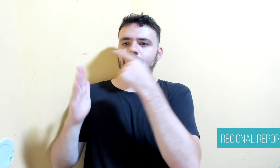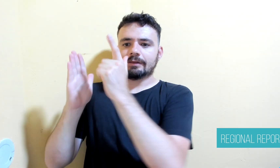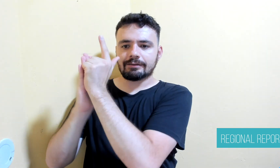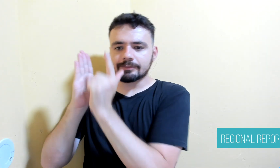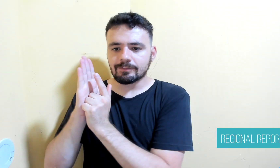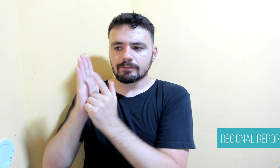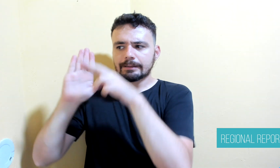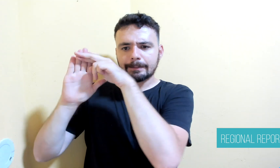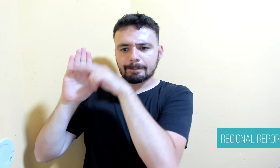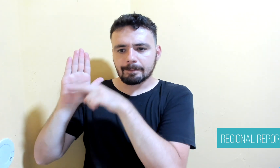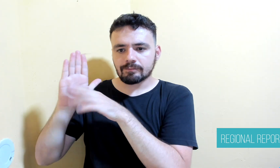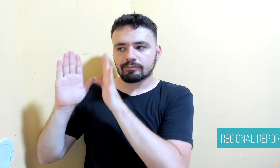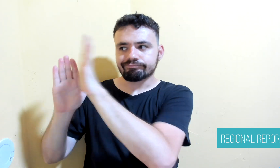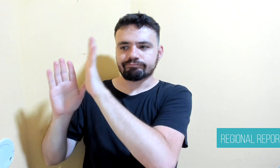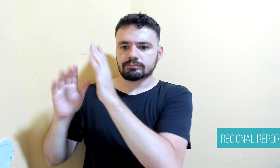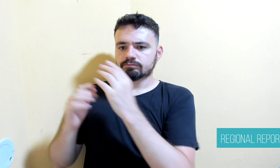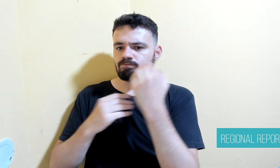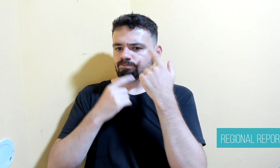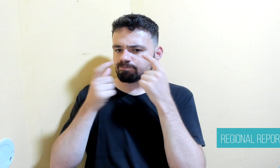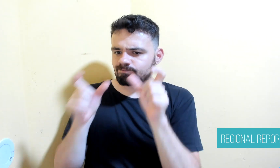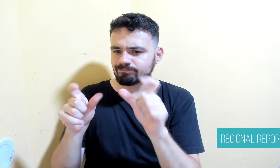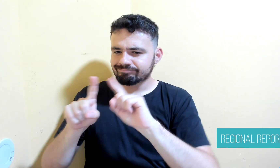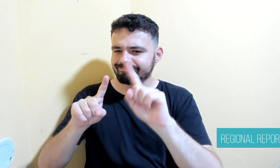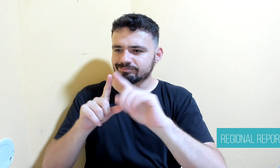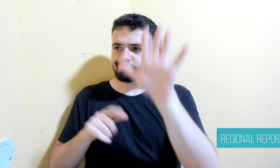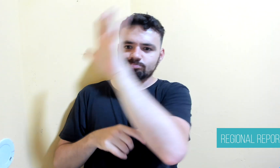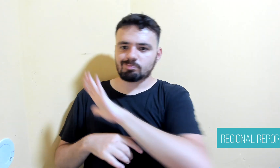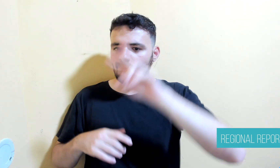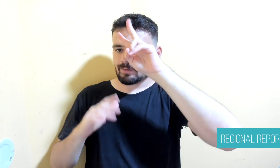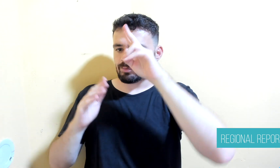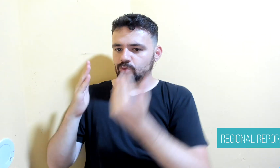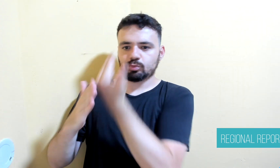that govern their work, such as the law of the municipal